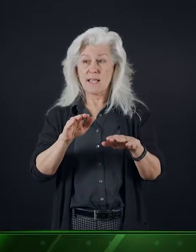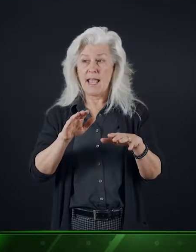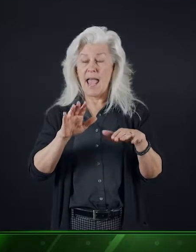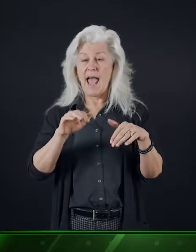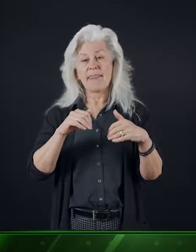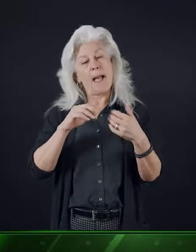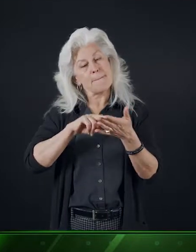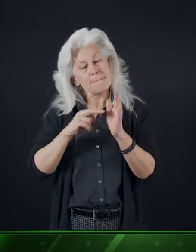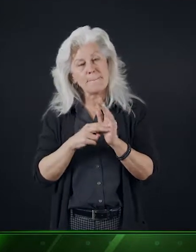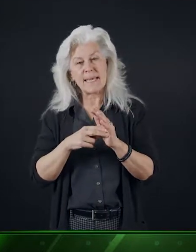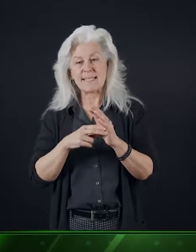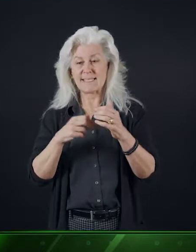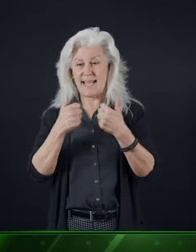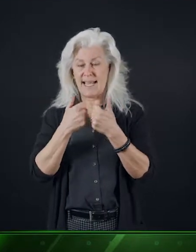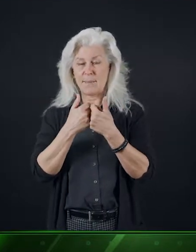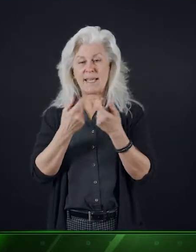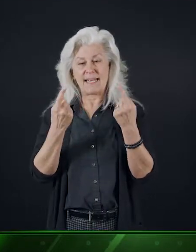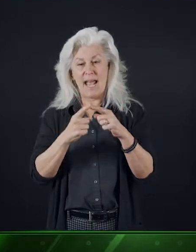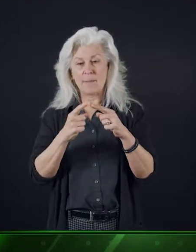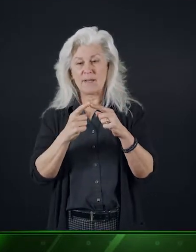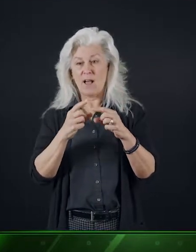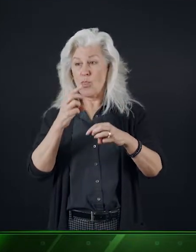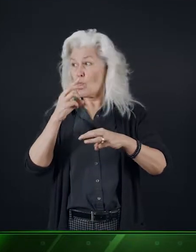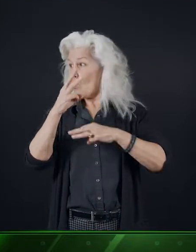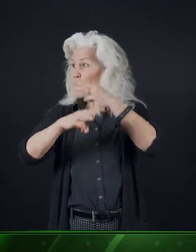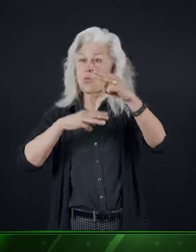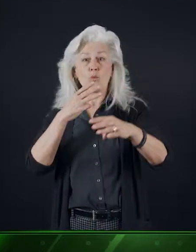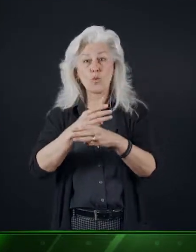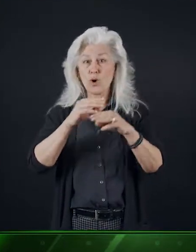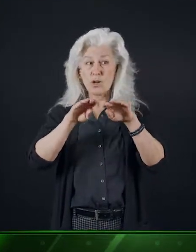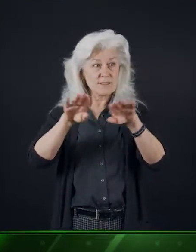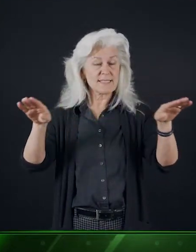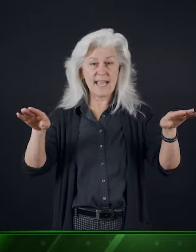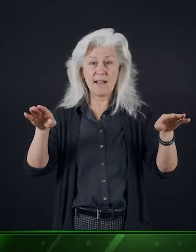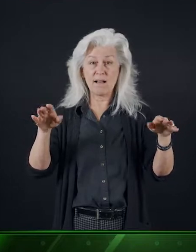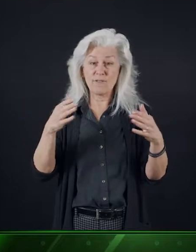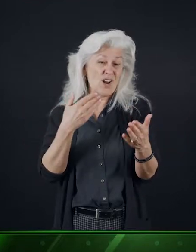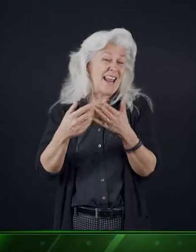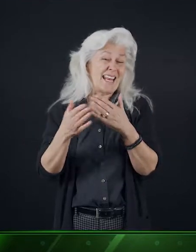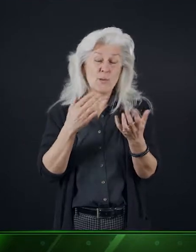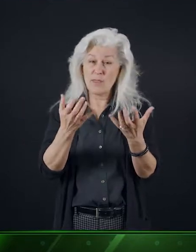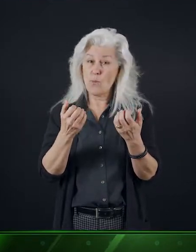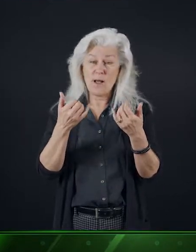for anyone who wants to play, even during the middle of the pandemic. Just look at the Special Olympics last year,